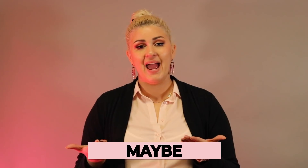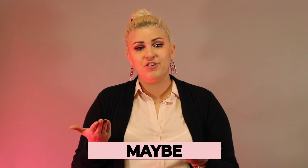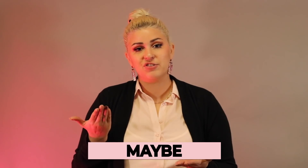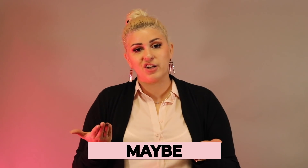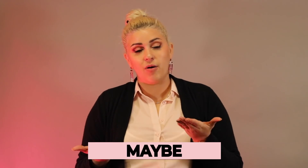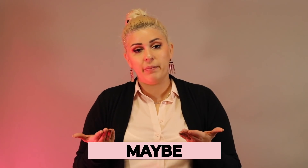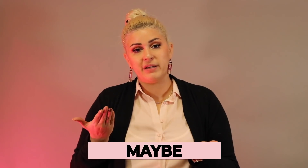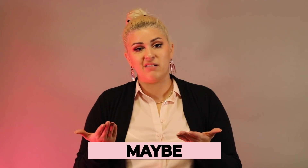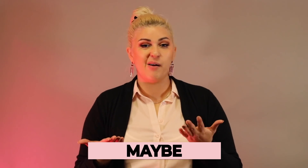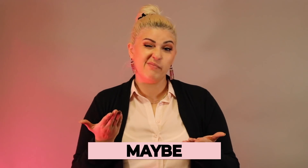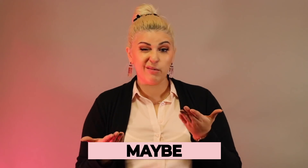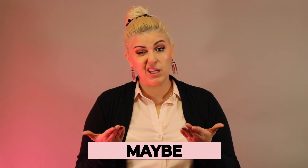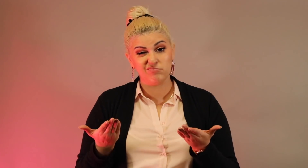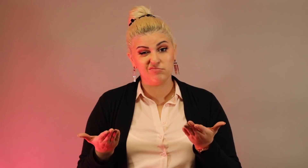and you're just gonna go up and down, maybe.